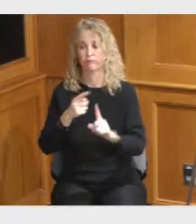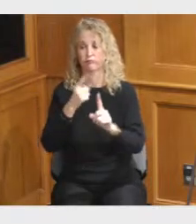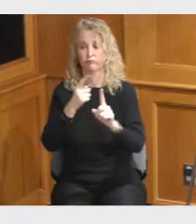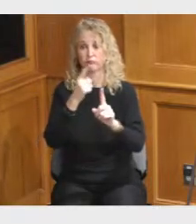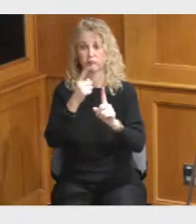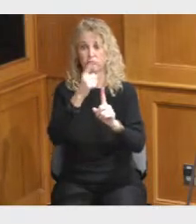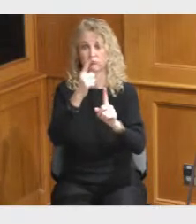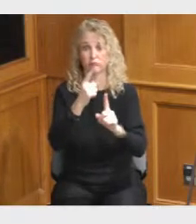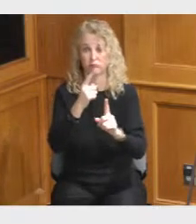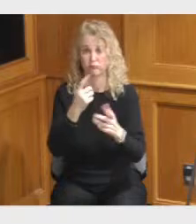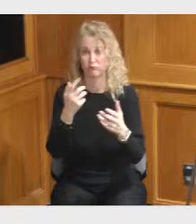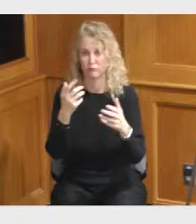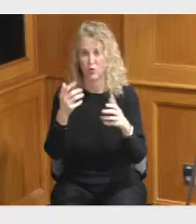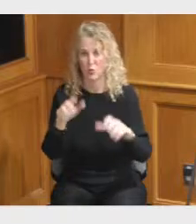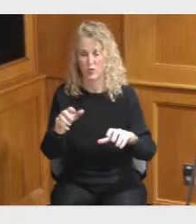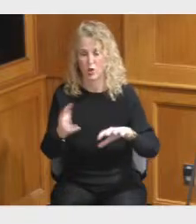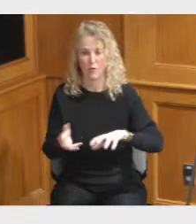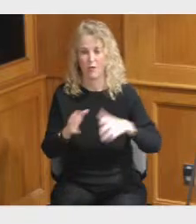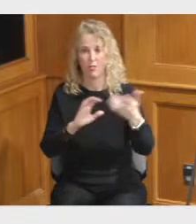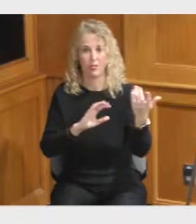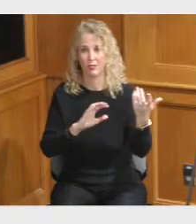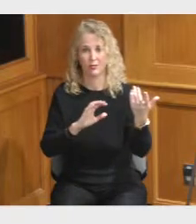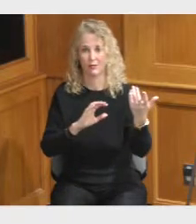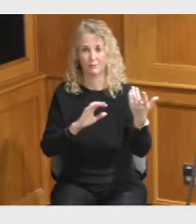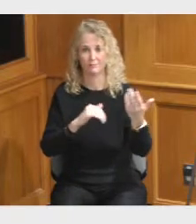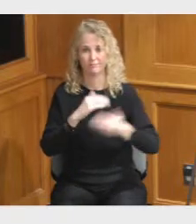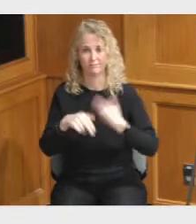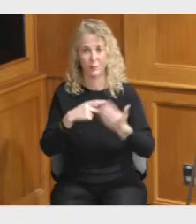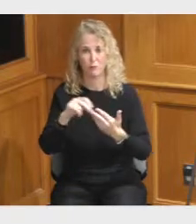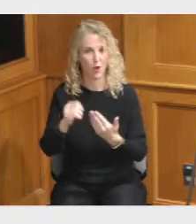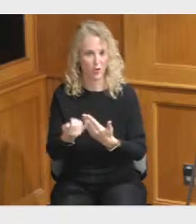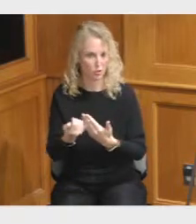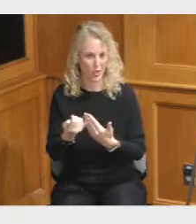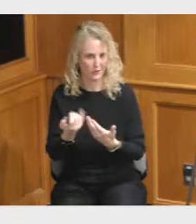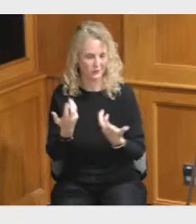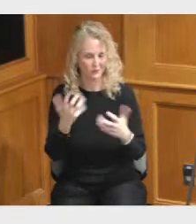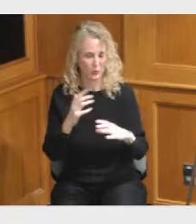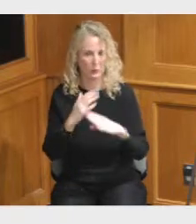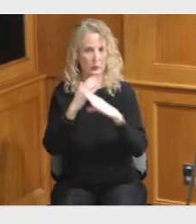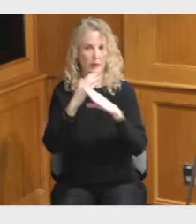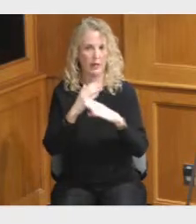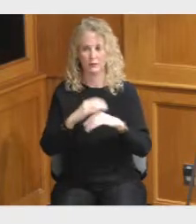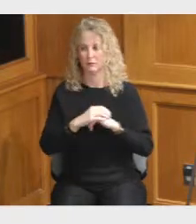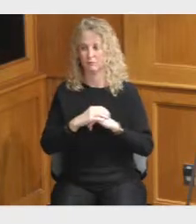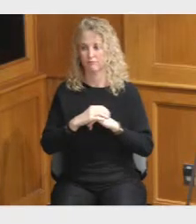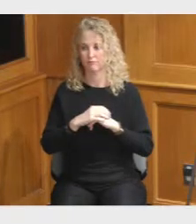we're not going to disrupt anything new with the overlap of existing work and so that we are